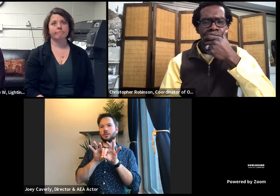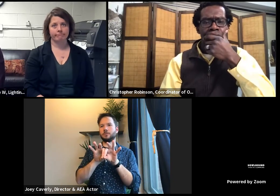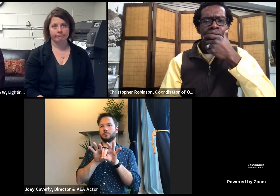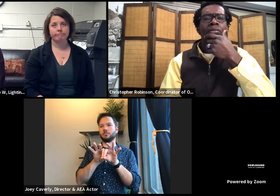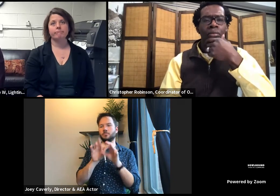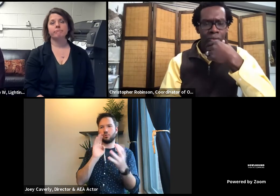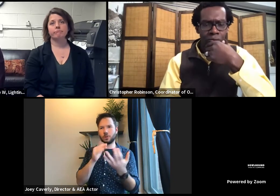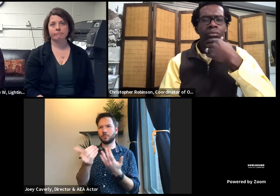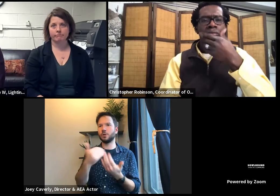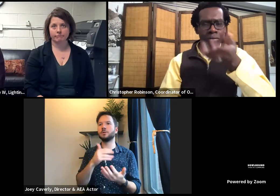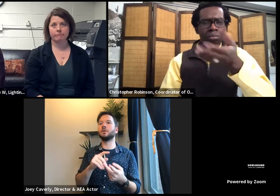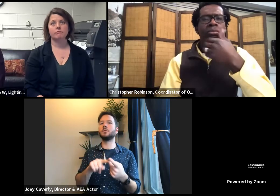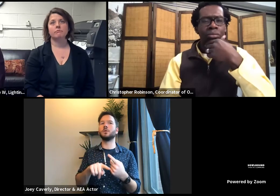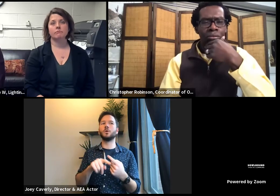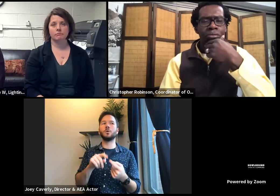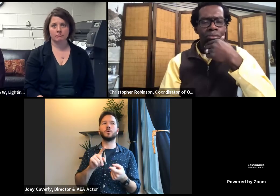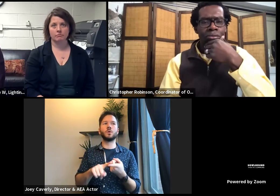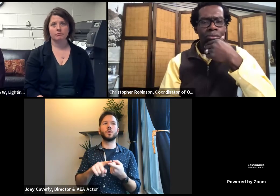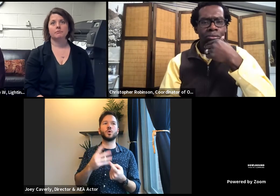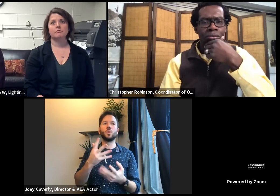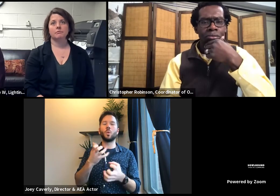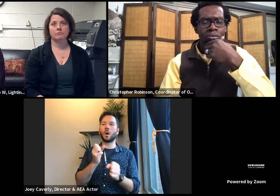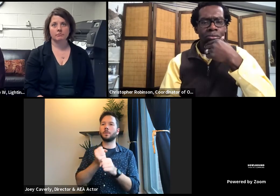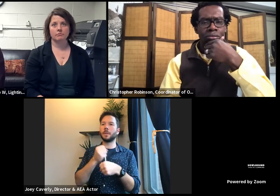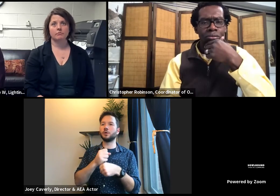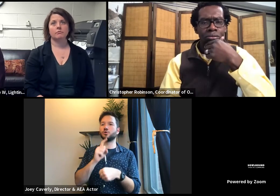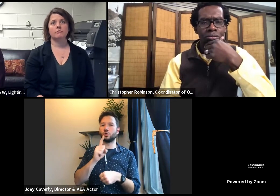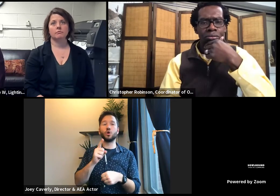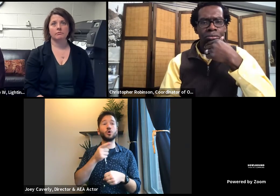This is Joey. Transparency is important.